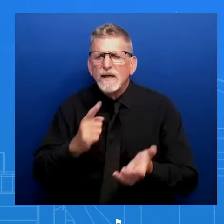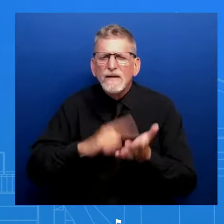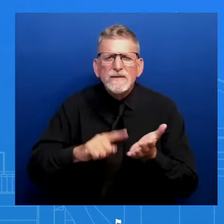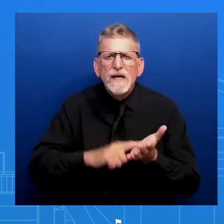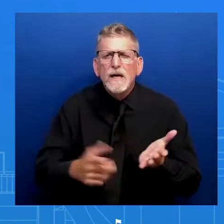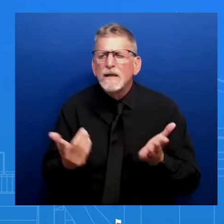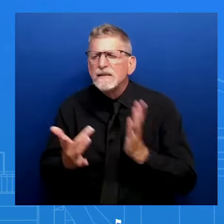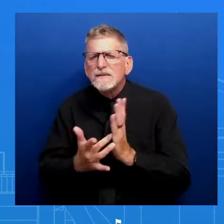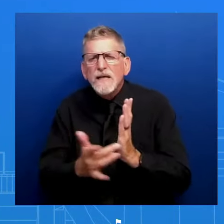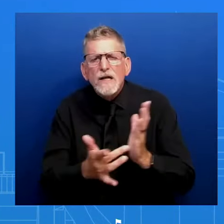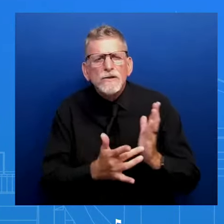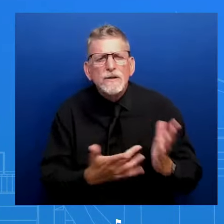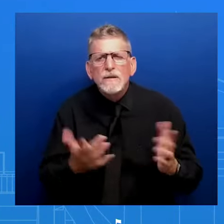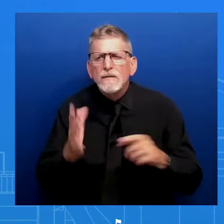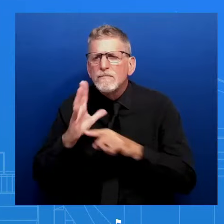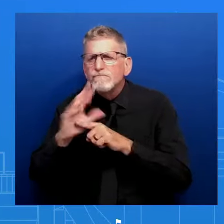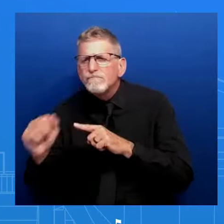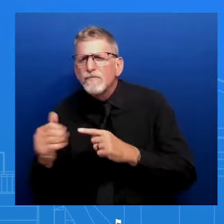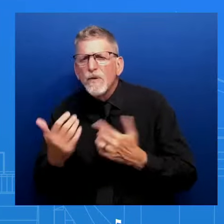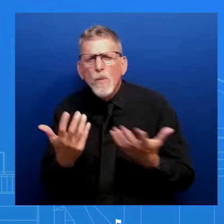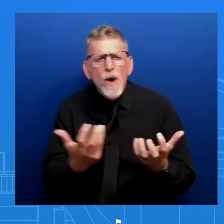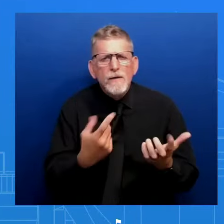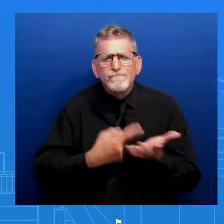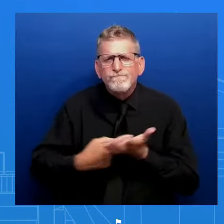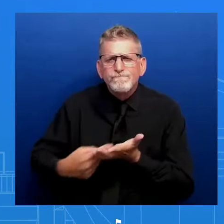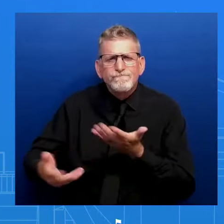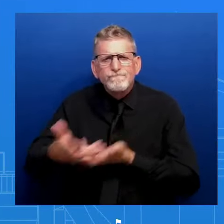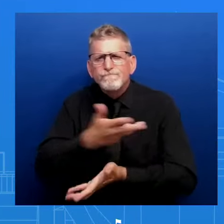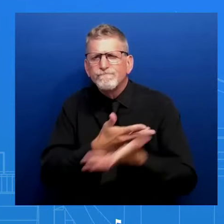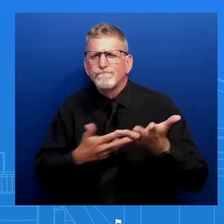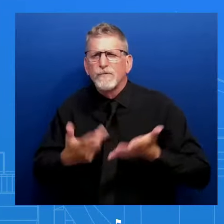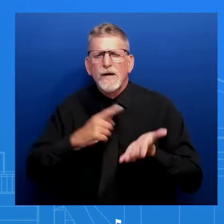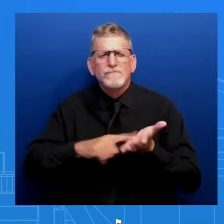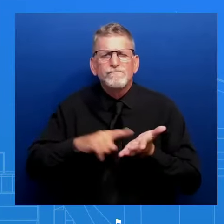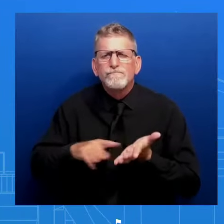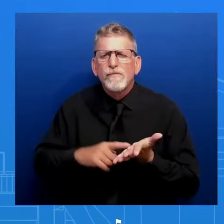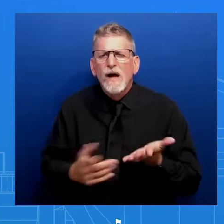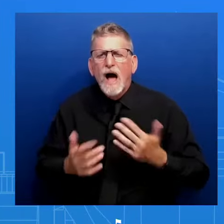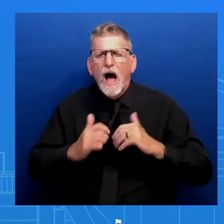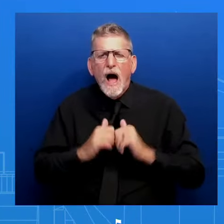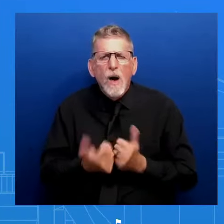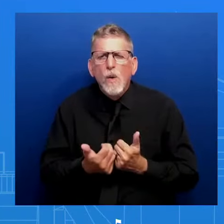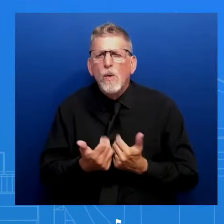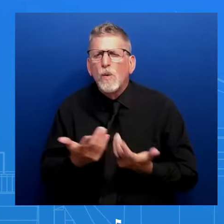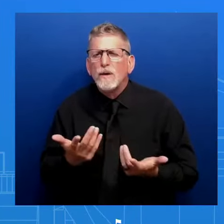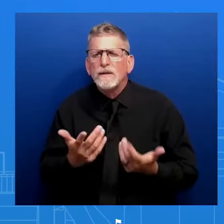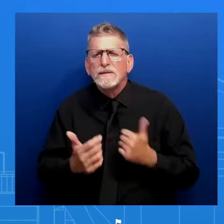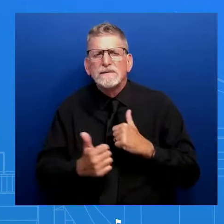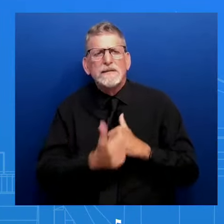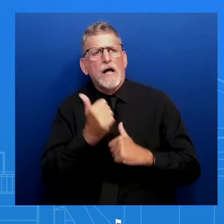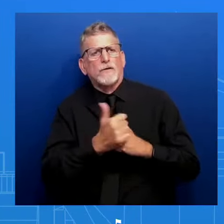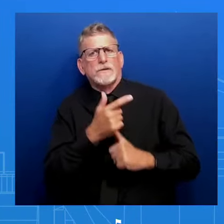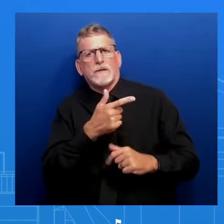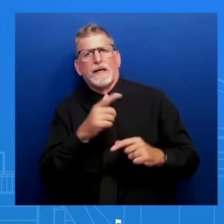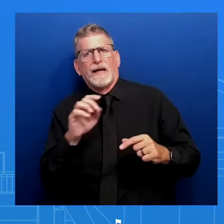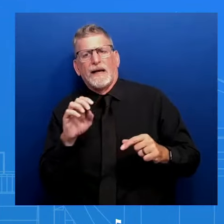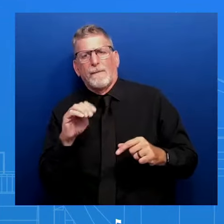are responding to dangerous emissions events. Look, the way -- the reasons why we're doing it why -- now is because millions of Americans are being impacted,